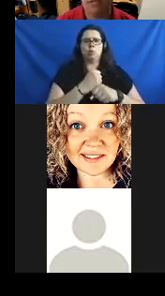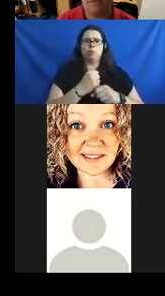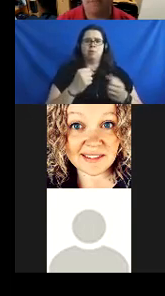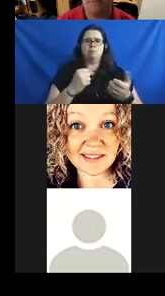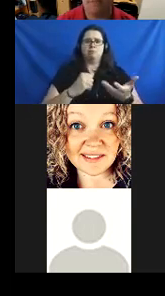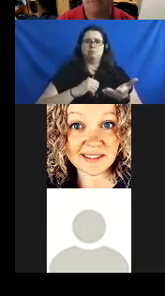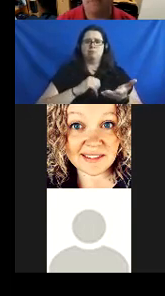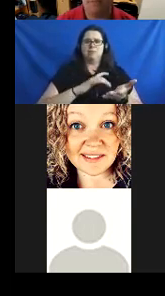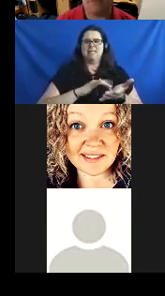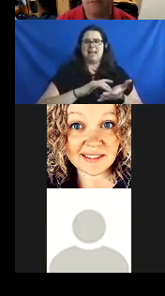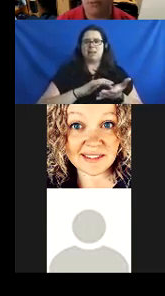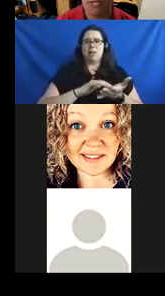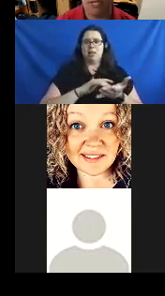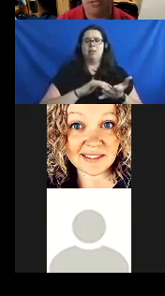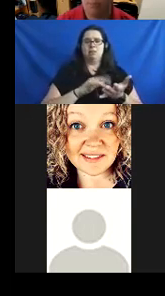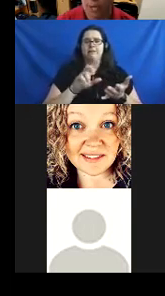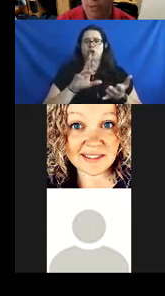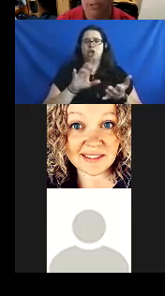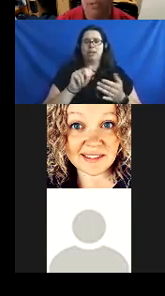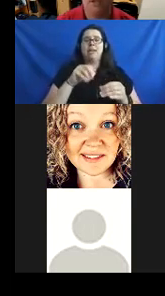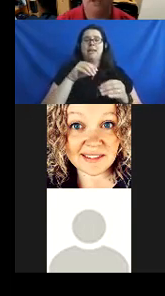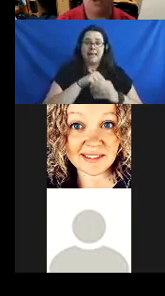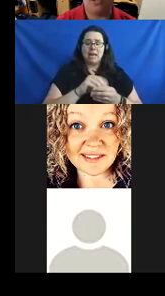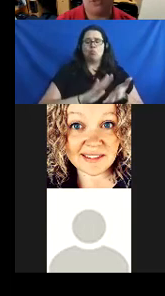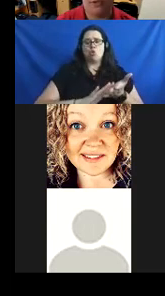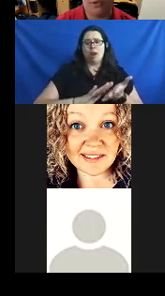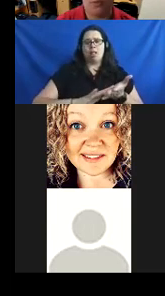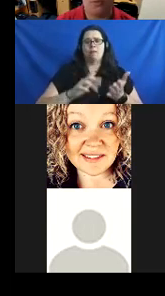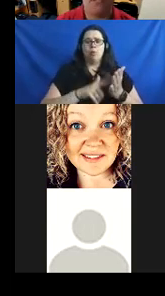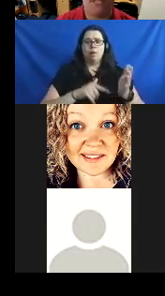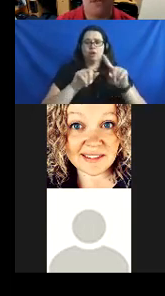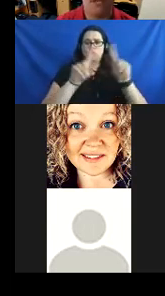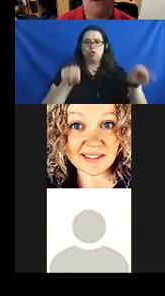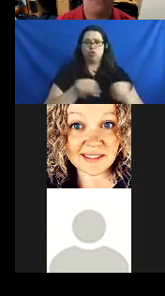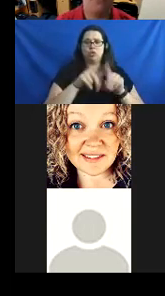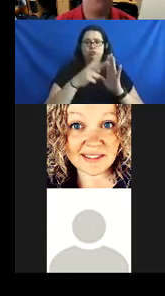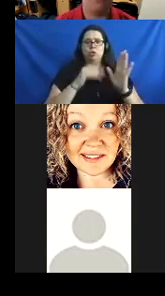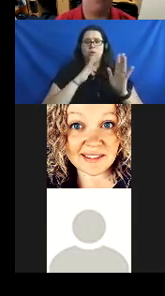IN BRAILLE OF WHAT THE SCREEN READER WOULD BE SAYING OUT LOUD.